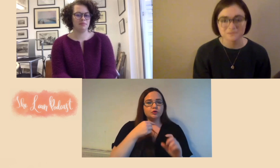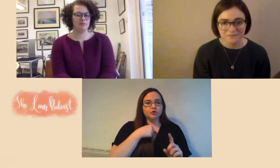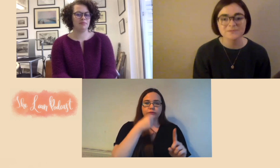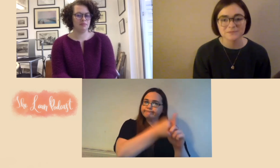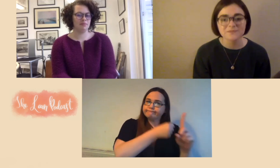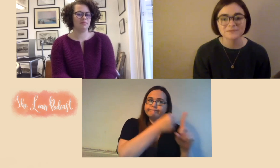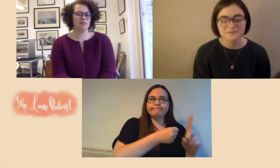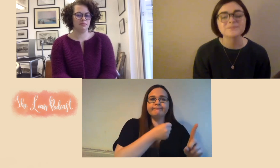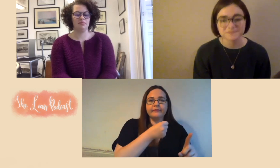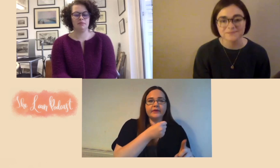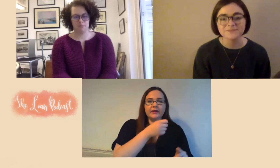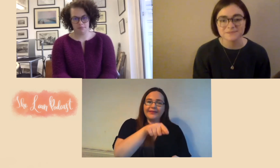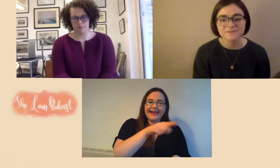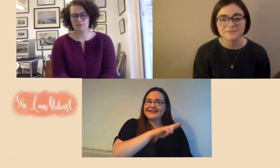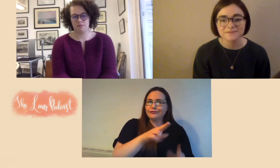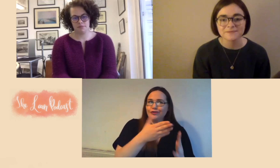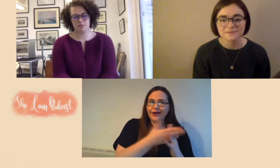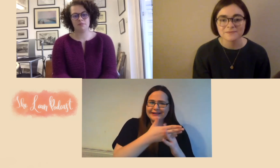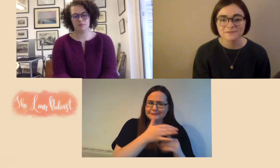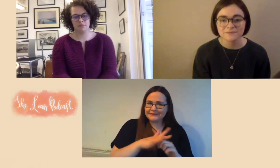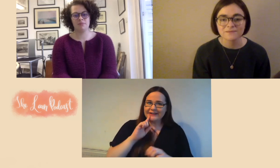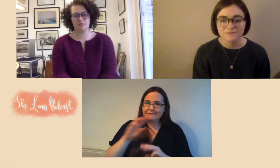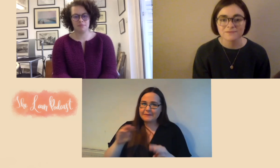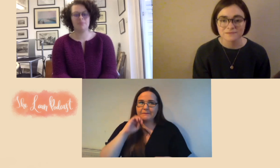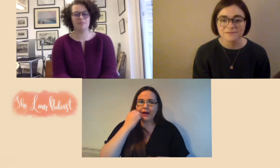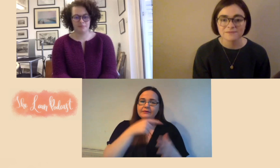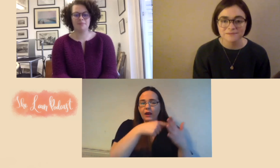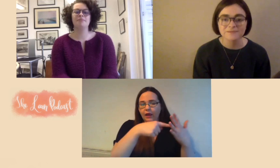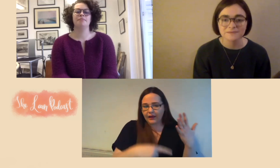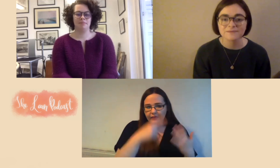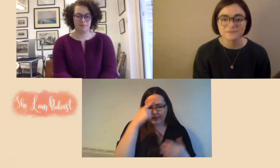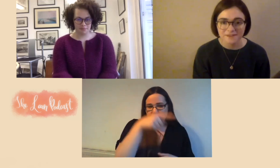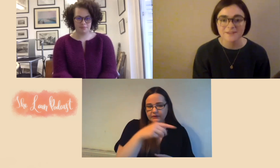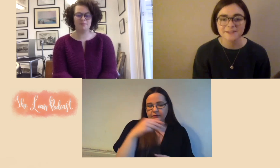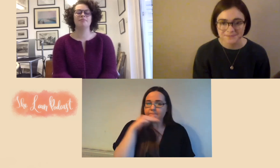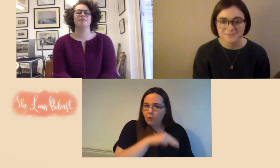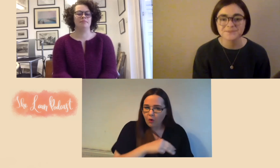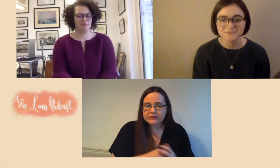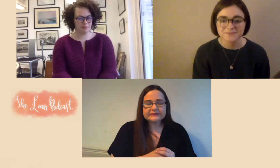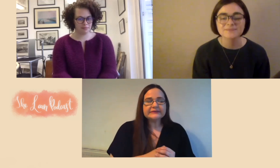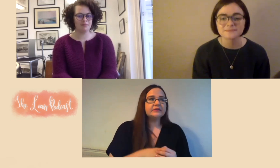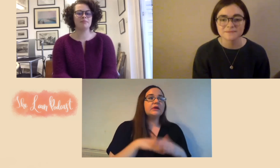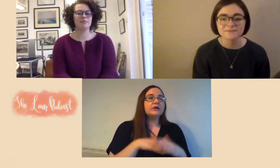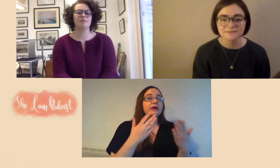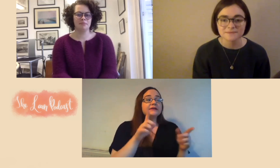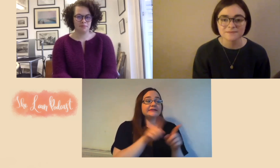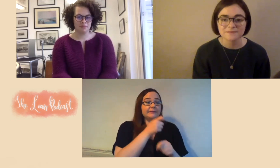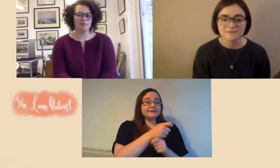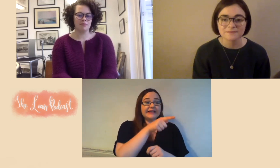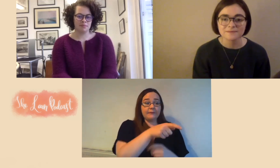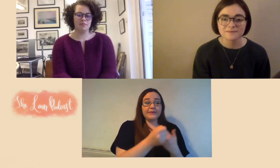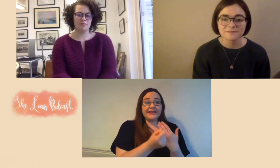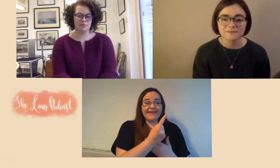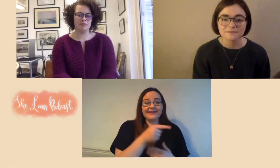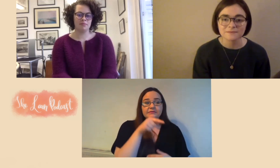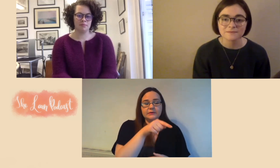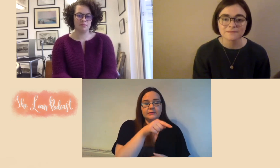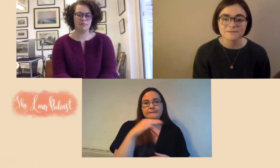and what don't work well. And like I mentioned, we're still learning, but I think it is really important for interpreters to raise that awareness